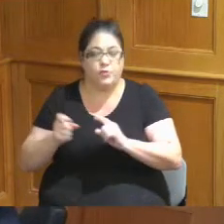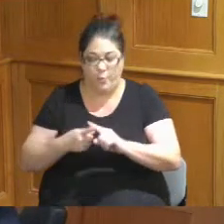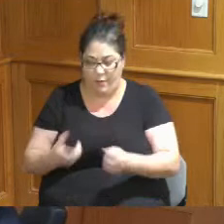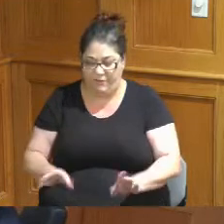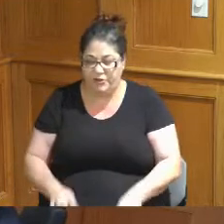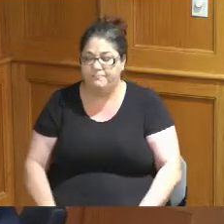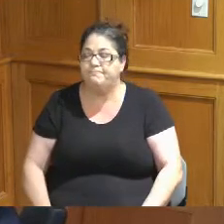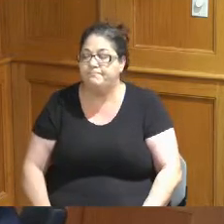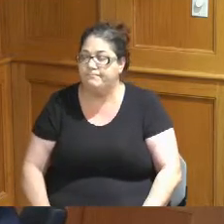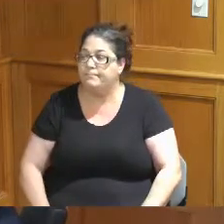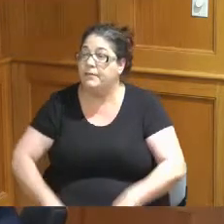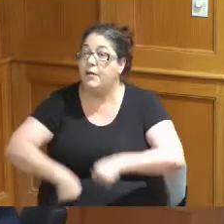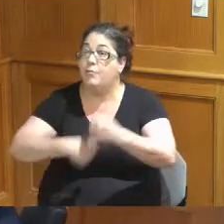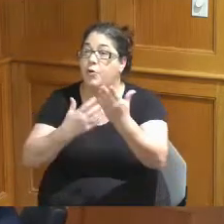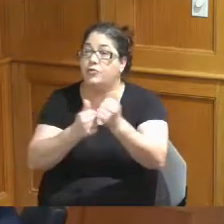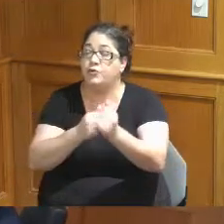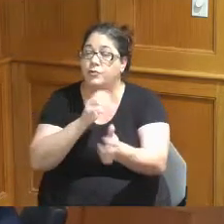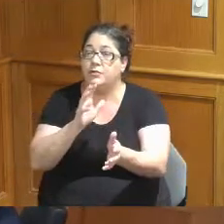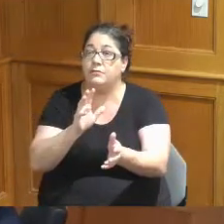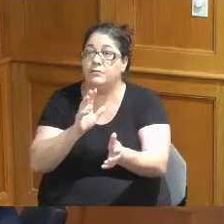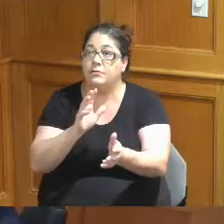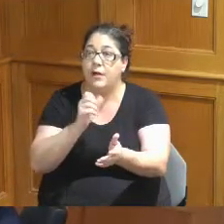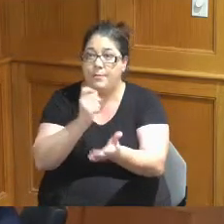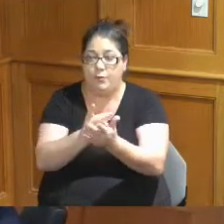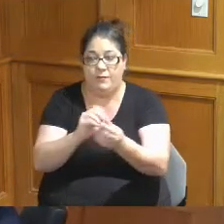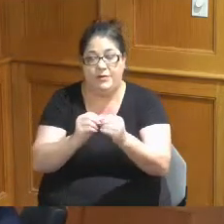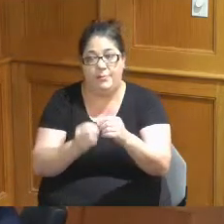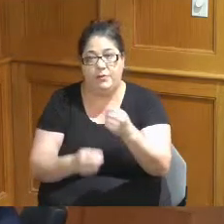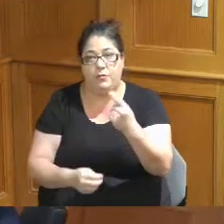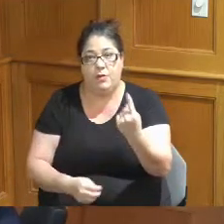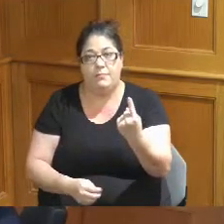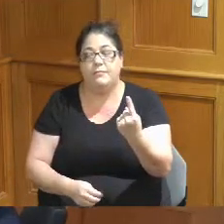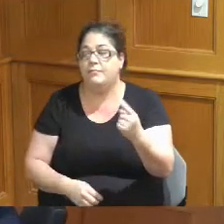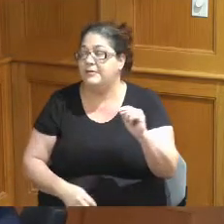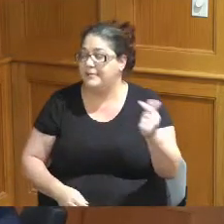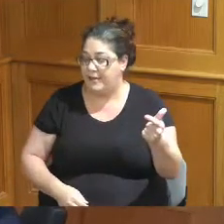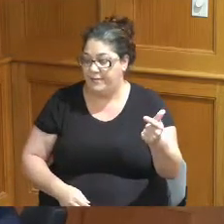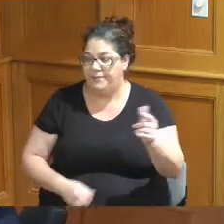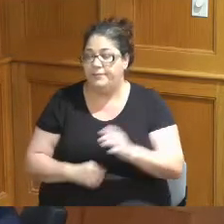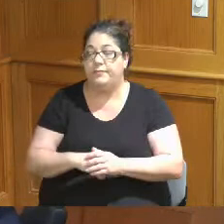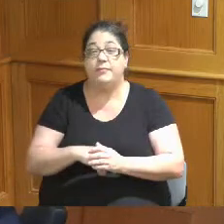I'll make a motion in the past to approve by lead number one second Commissioner Reece yes